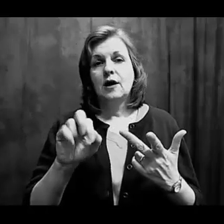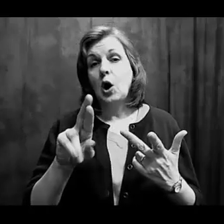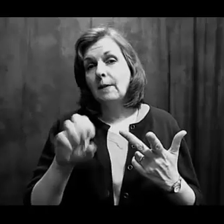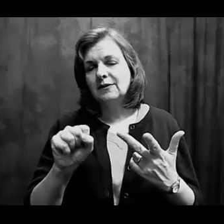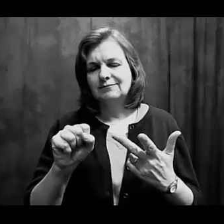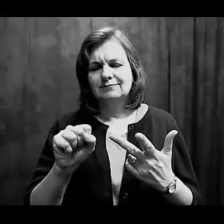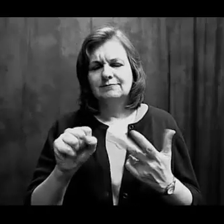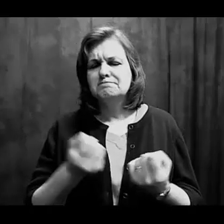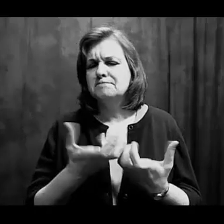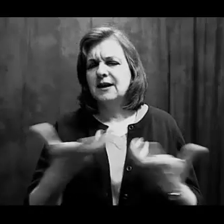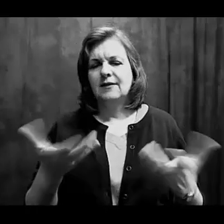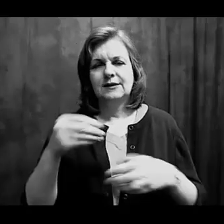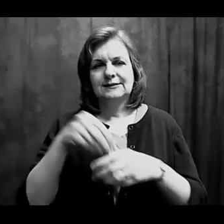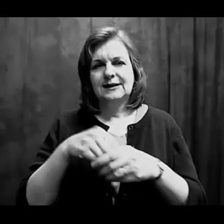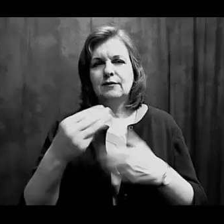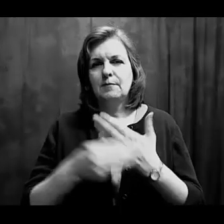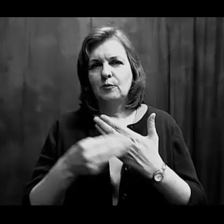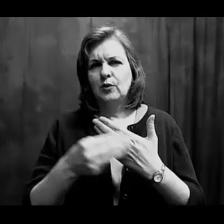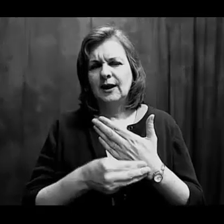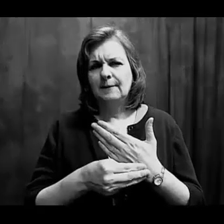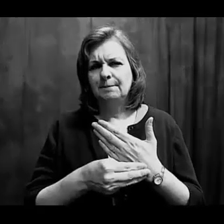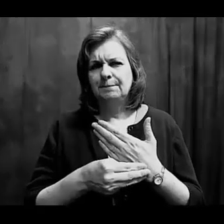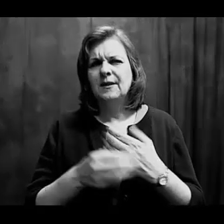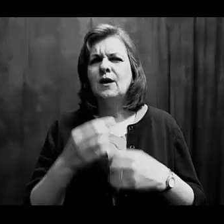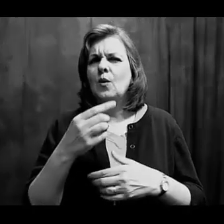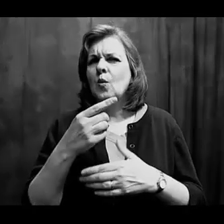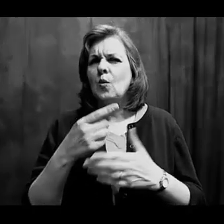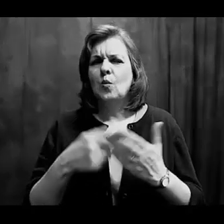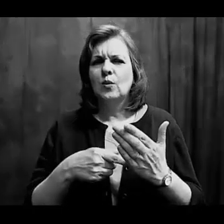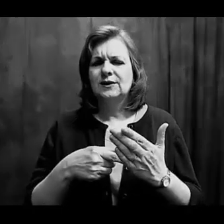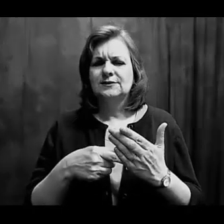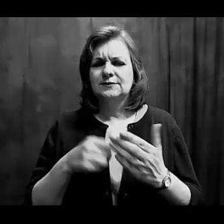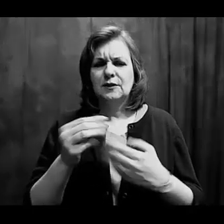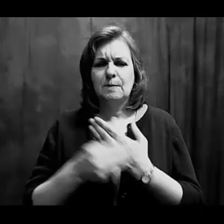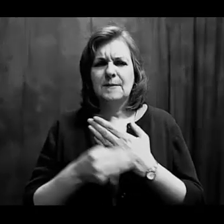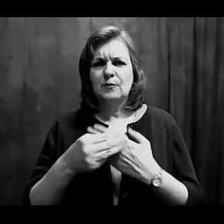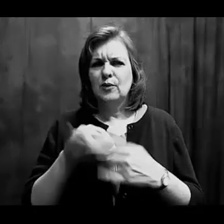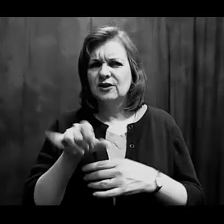associated with it -- there's a lot going on with this membrane